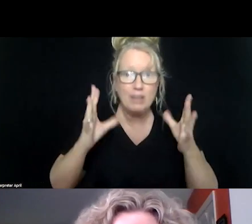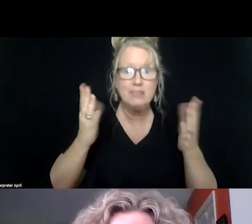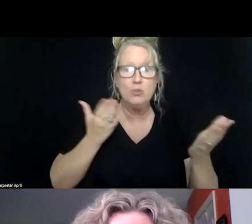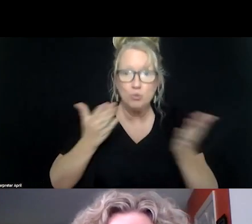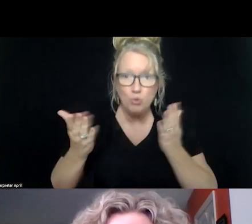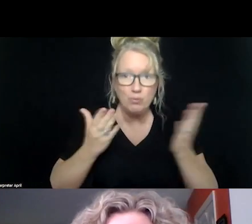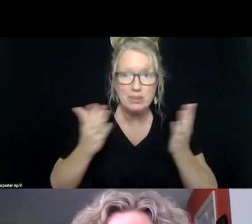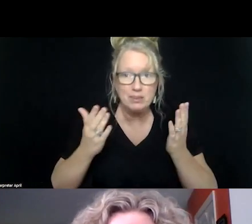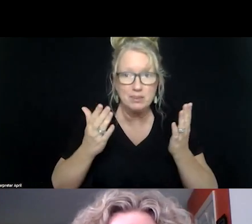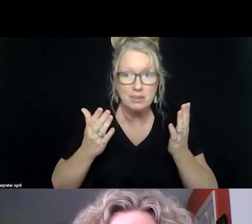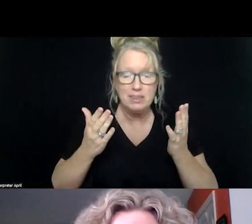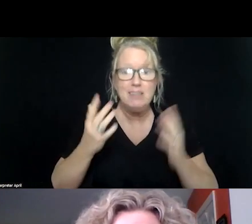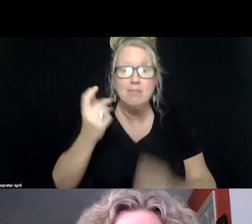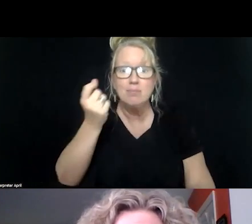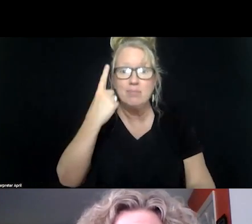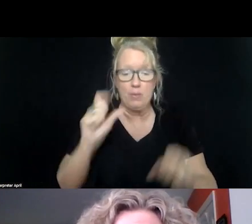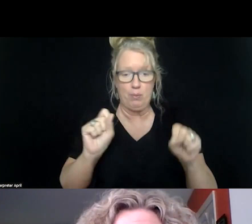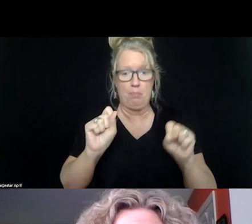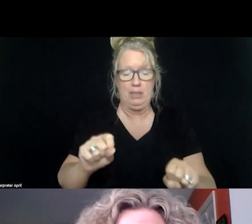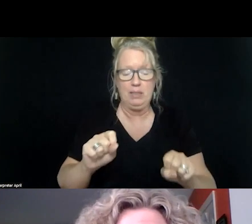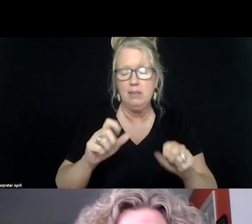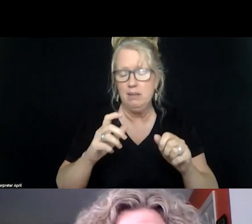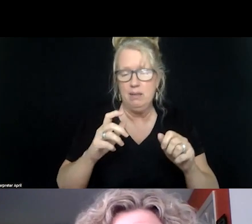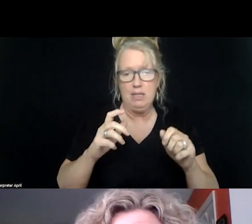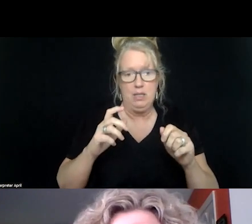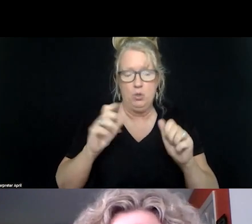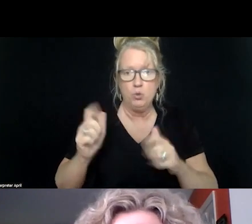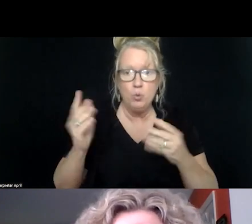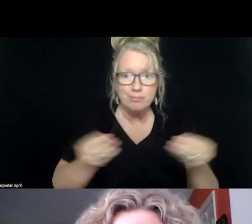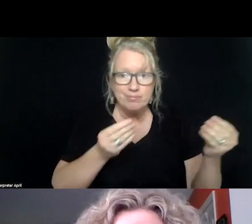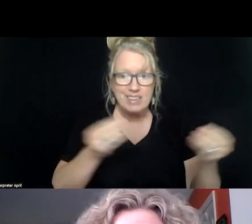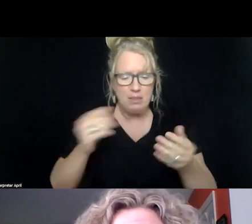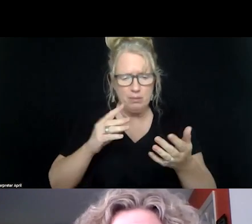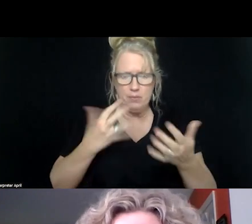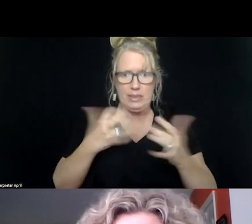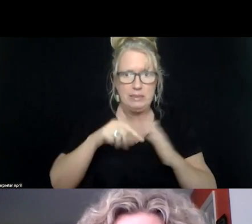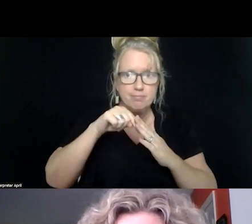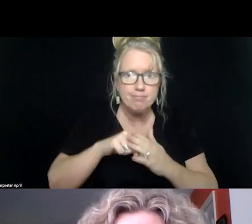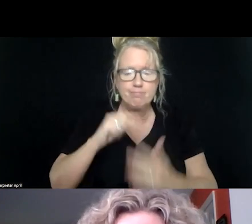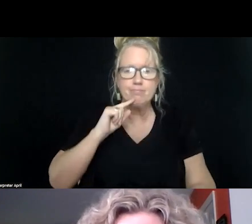SO THE ABILITY TO CONVEY THE INTENSITY OR THE ACCURACY OF THE